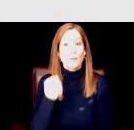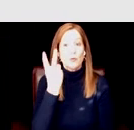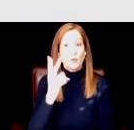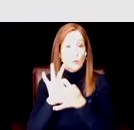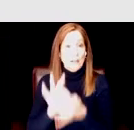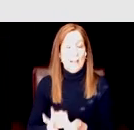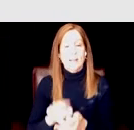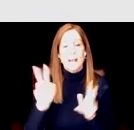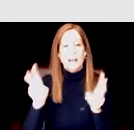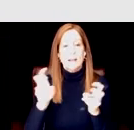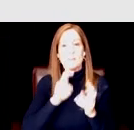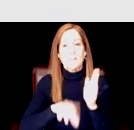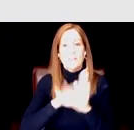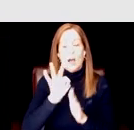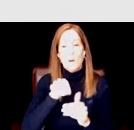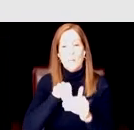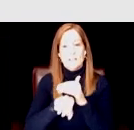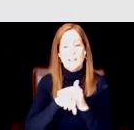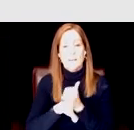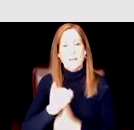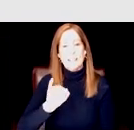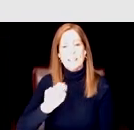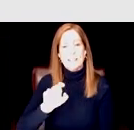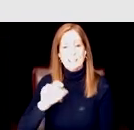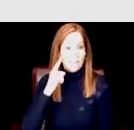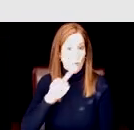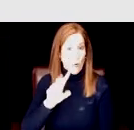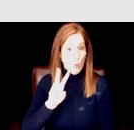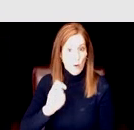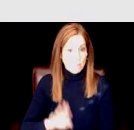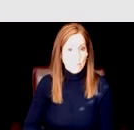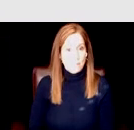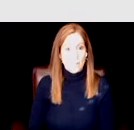found by Accessibility Insights for Web: Aria-required-children: